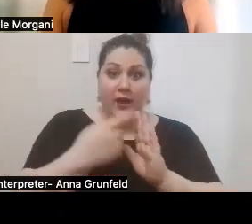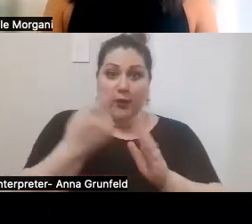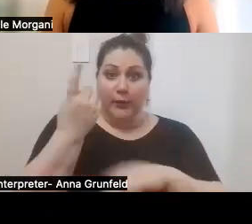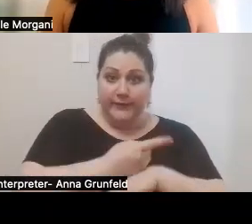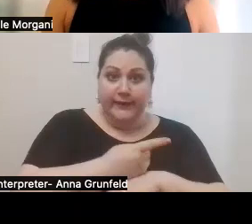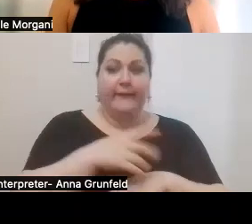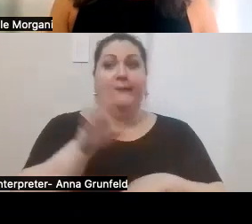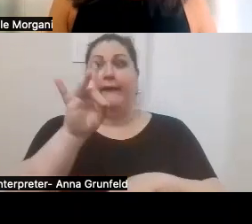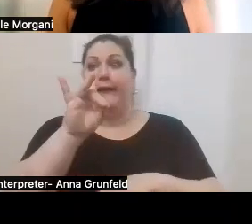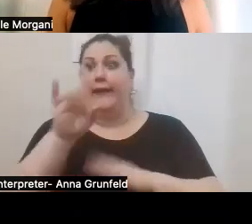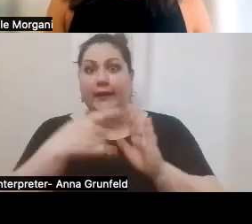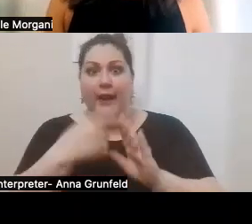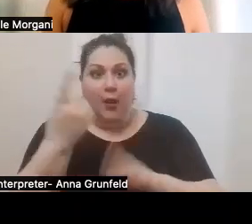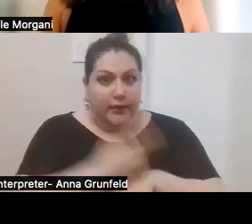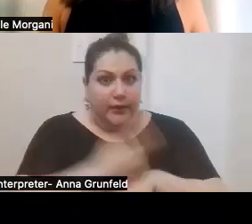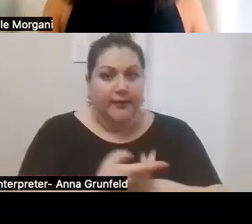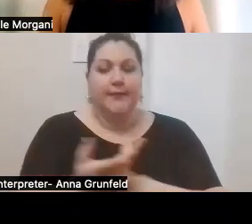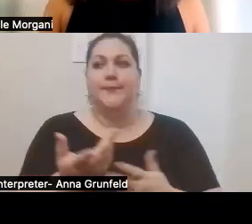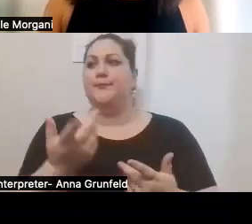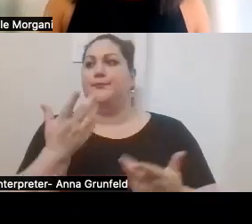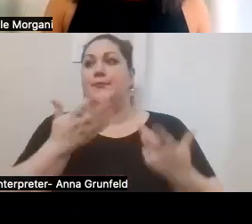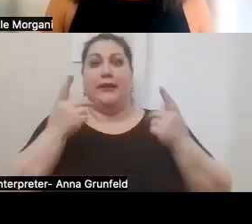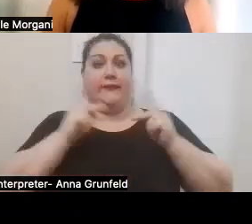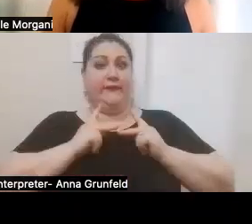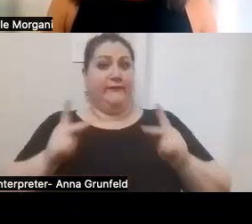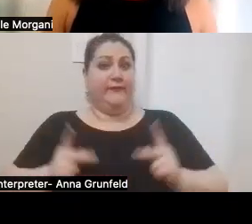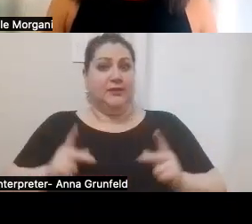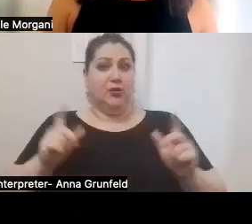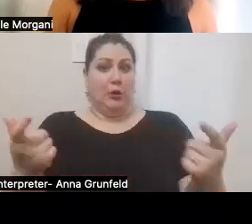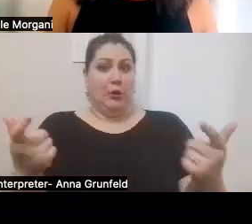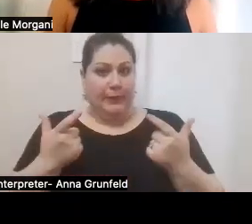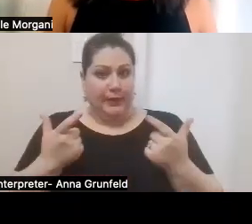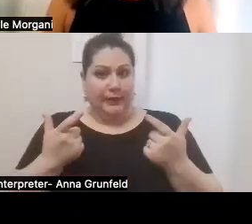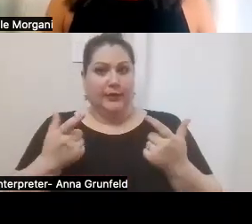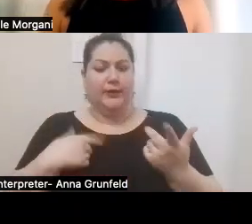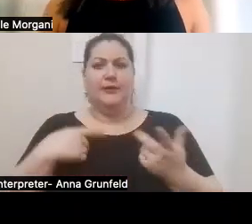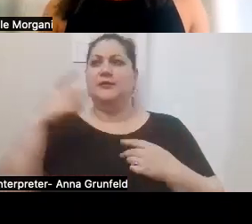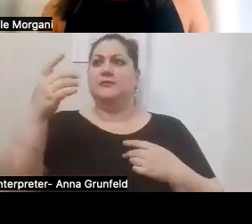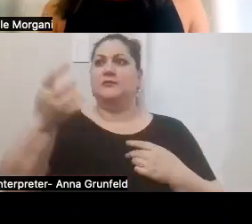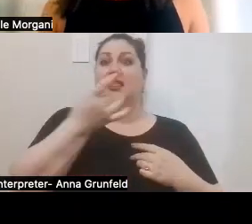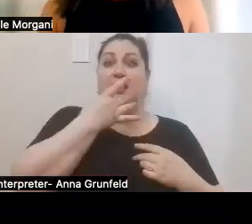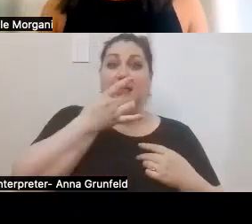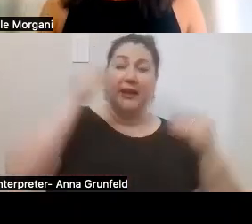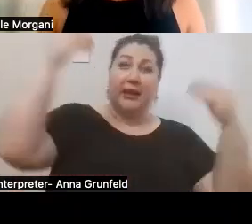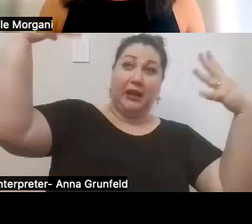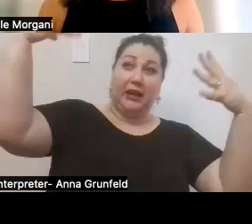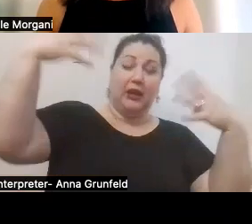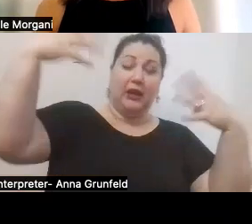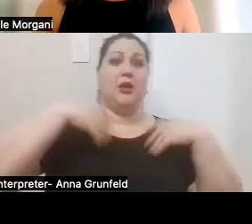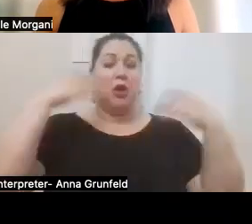Some of the physical barriers, so thinking through things like lighting, the noise access to the building.